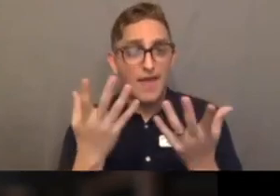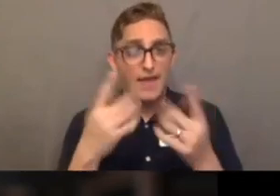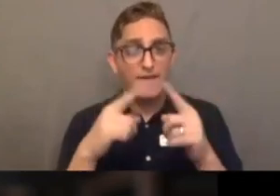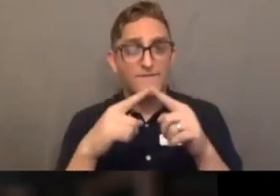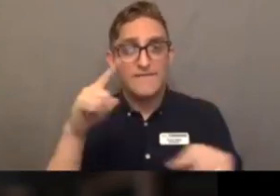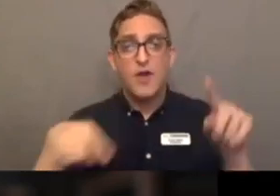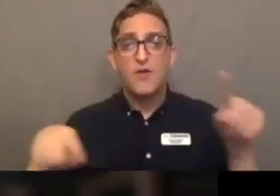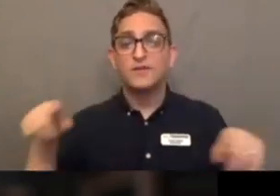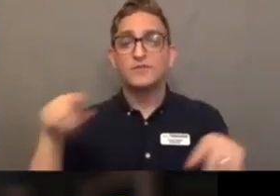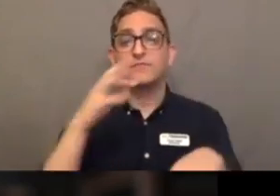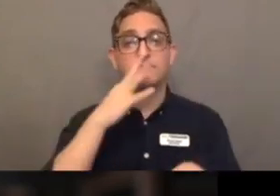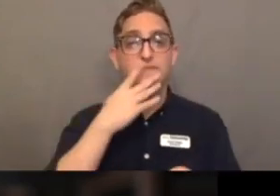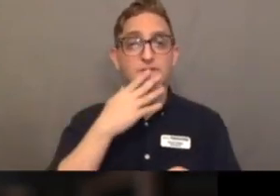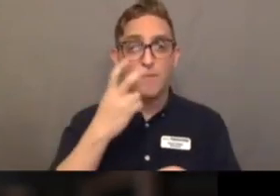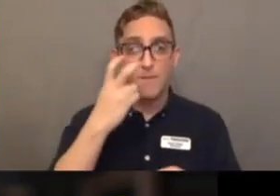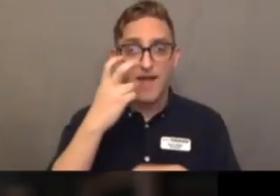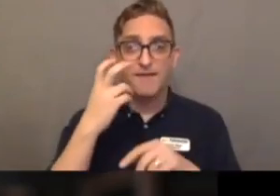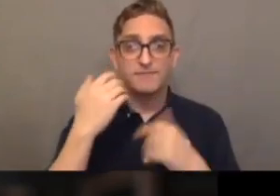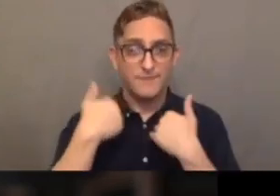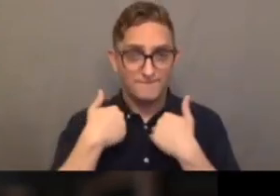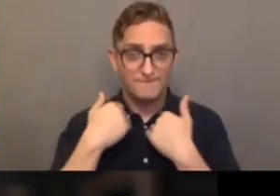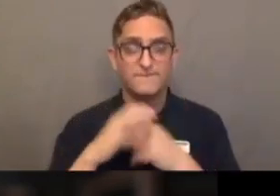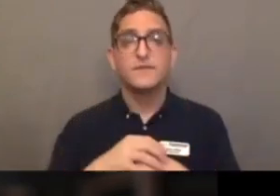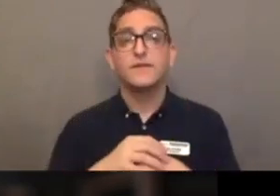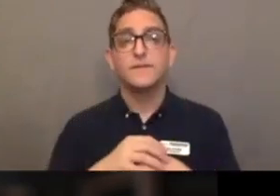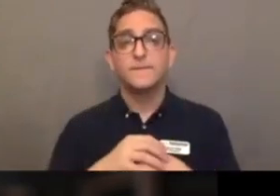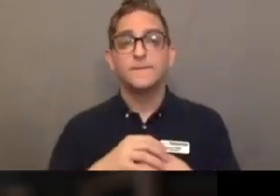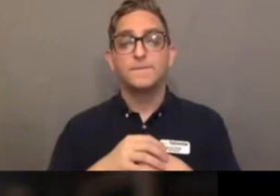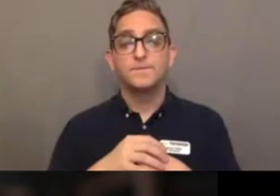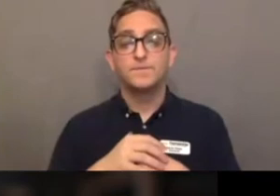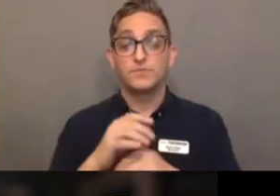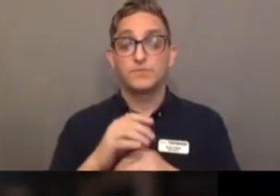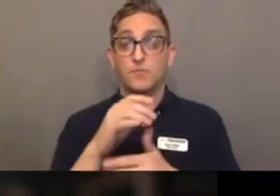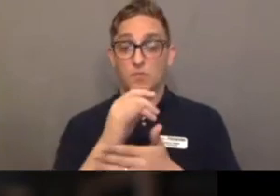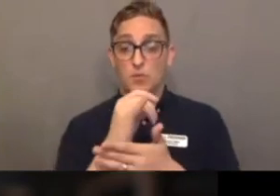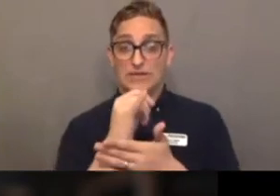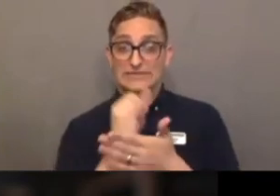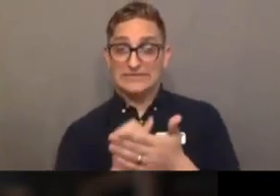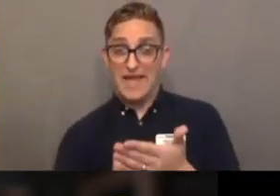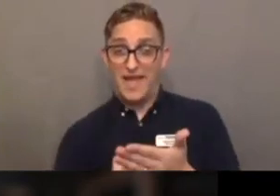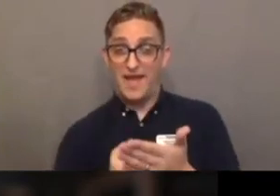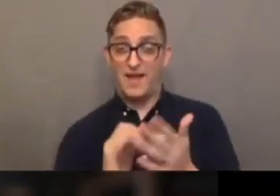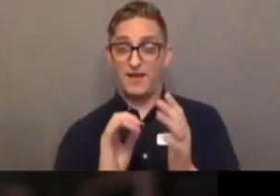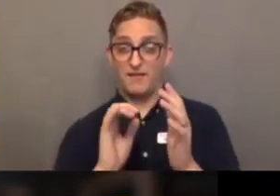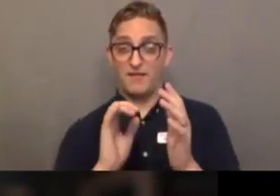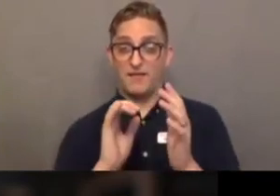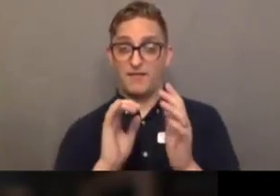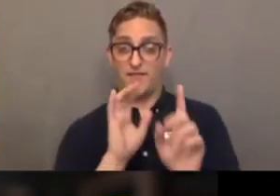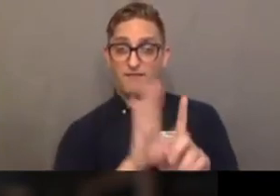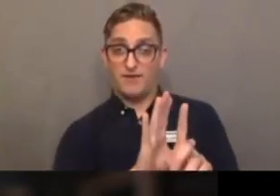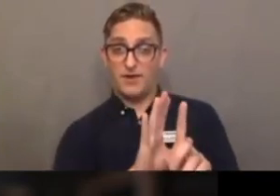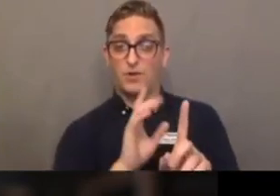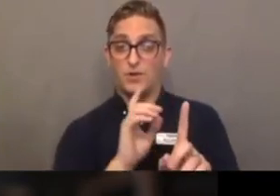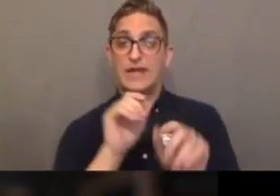blindness. And designing a palette that is useful in all of those places is actually